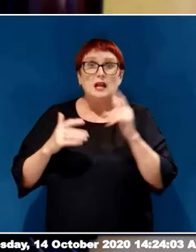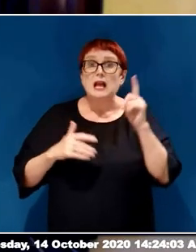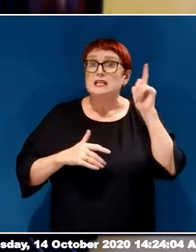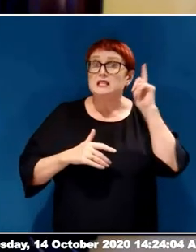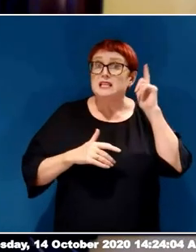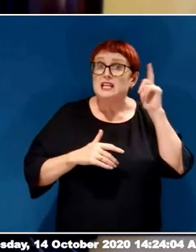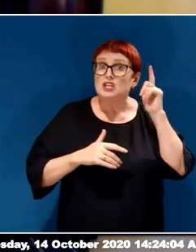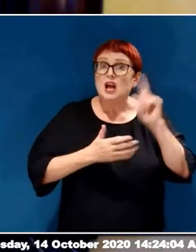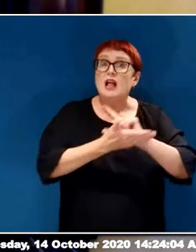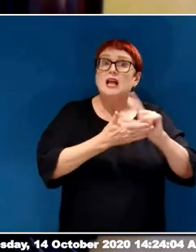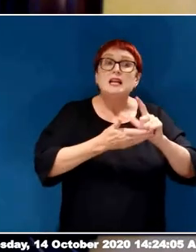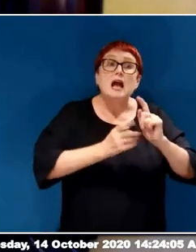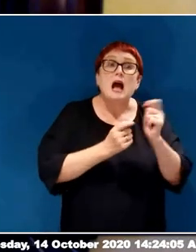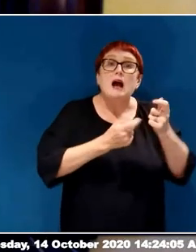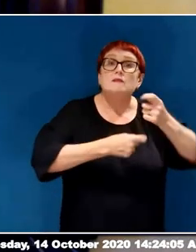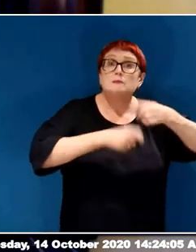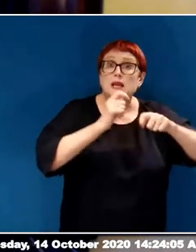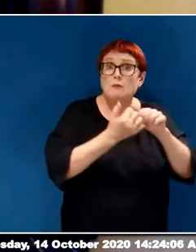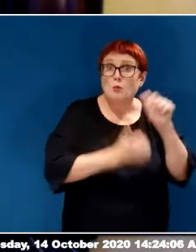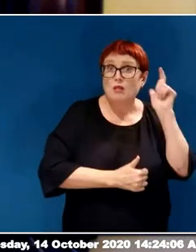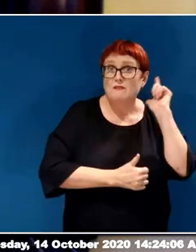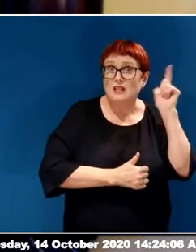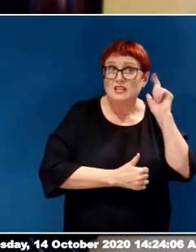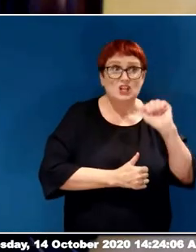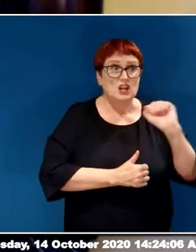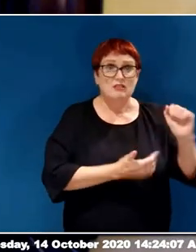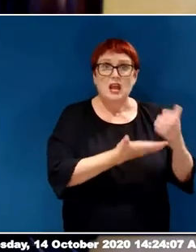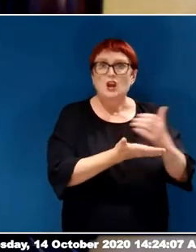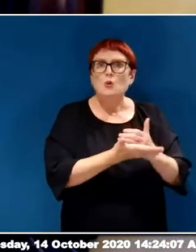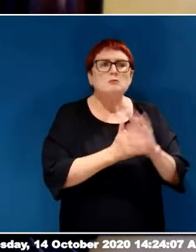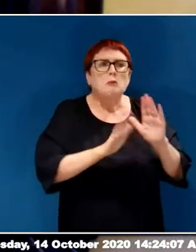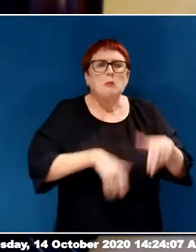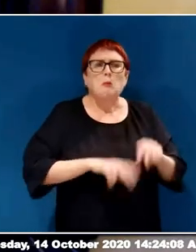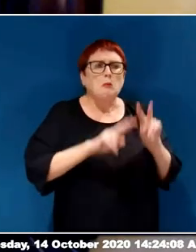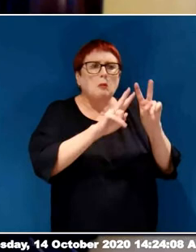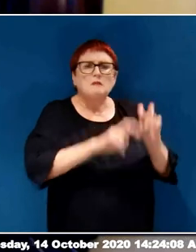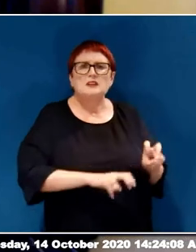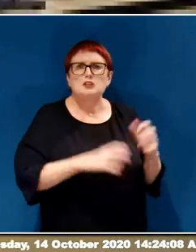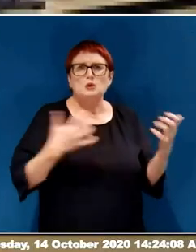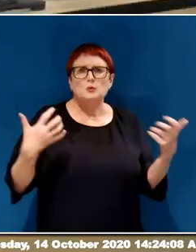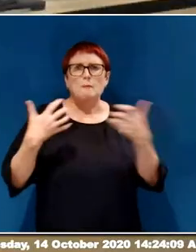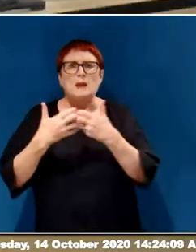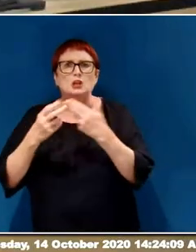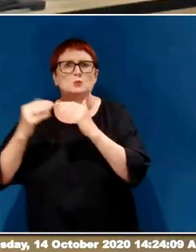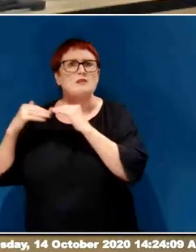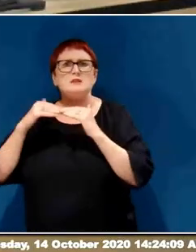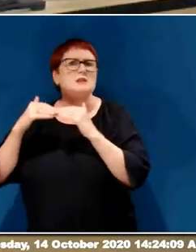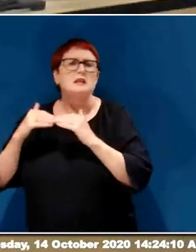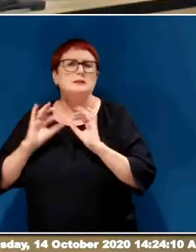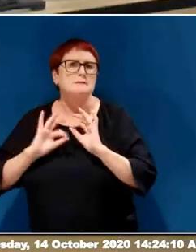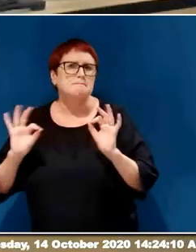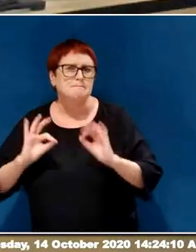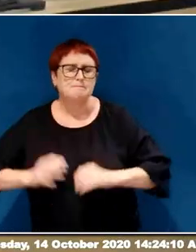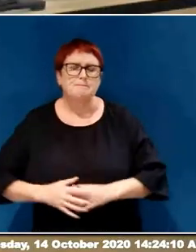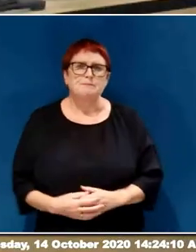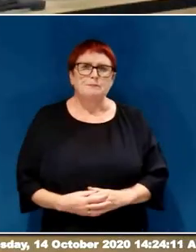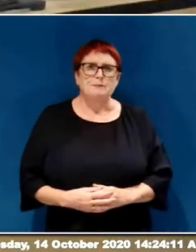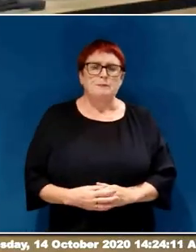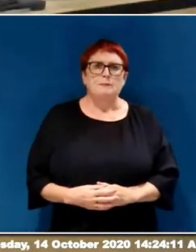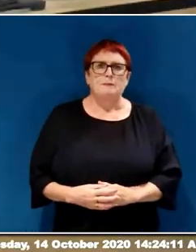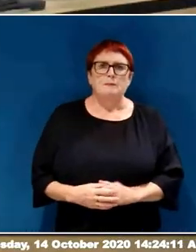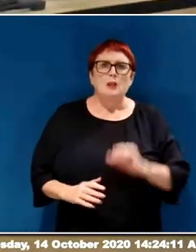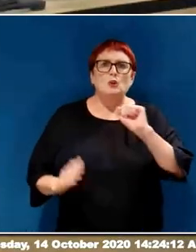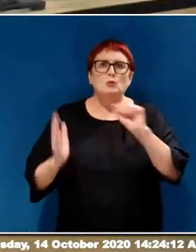Now, your statement at 104 to 106 and 207 to 209 speaks to suggested reforms